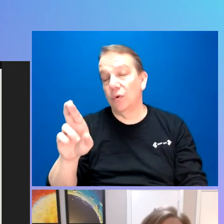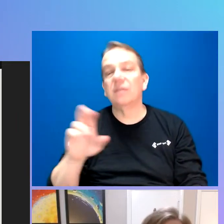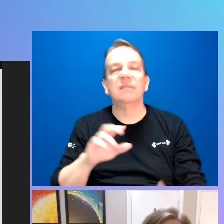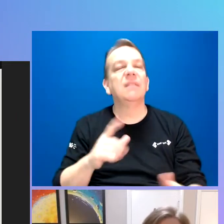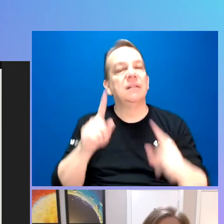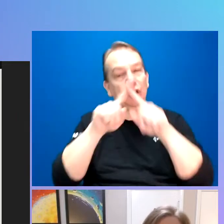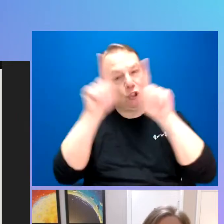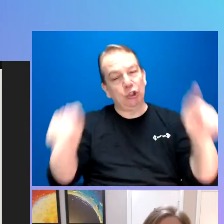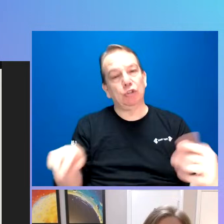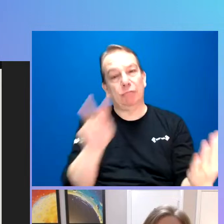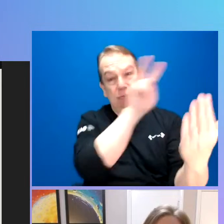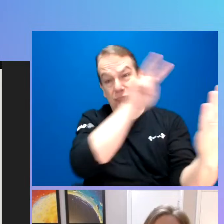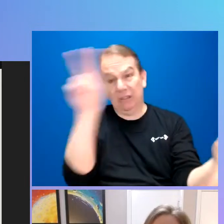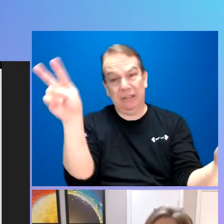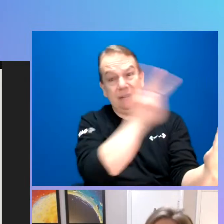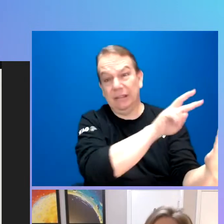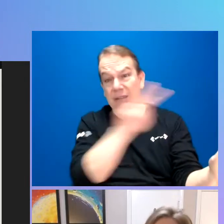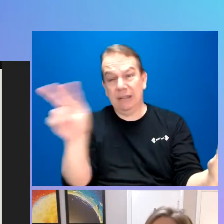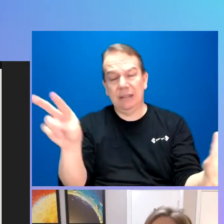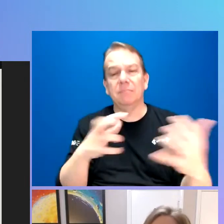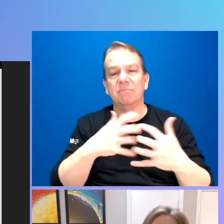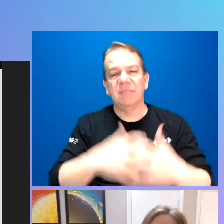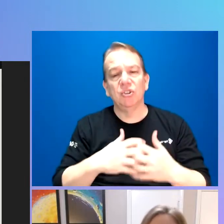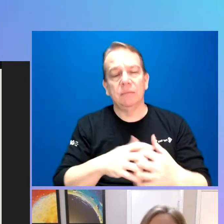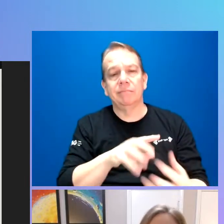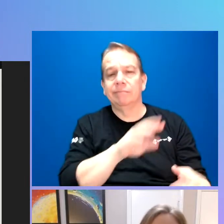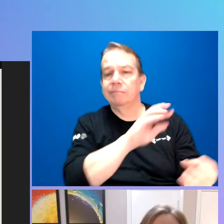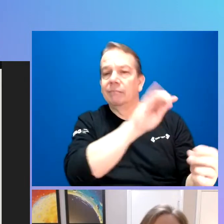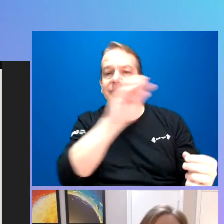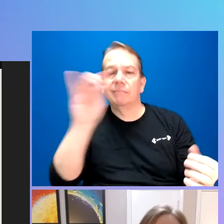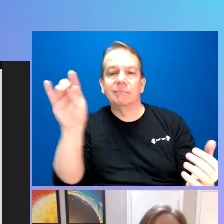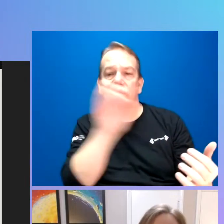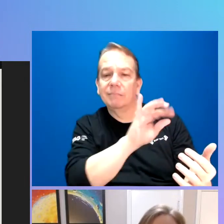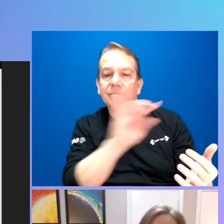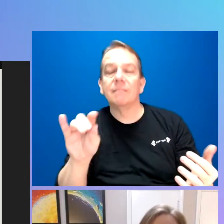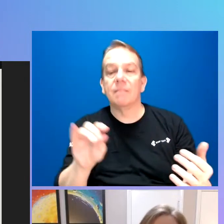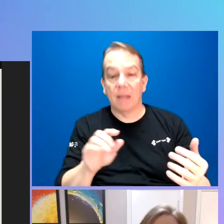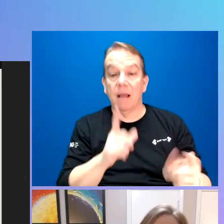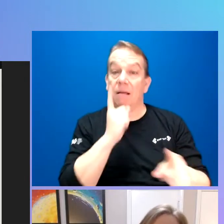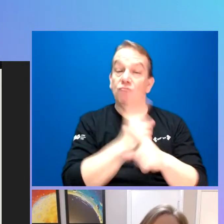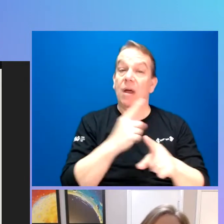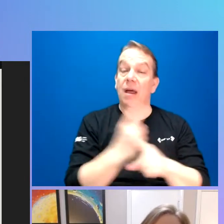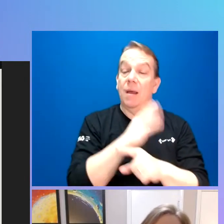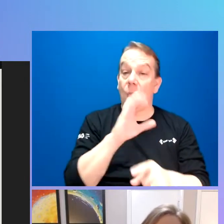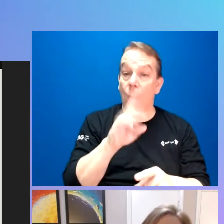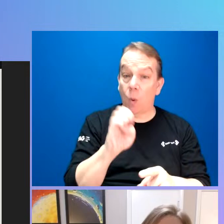screen reader, encounters this list because the items are coded together properly and using the